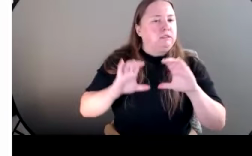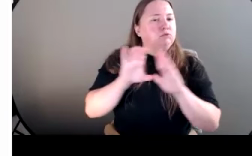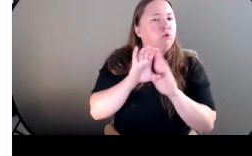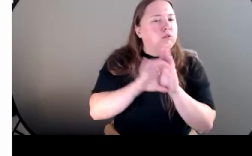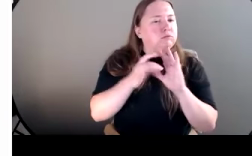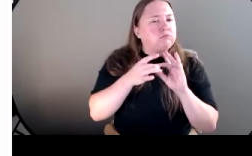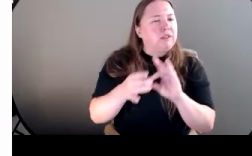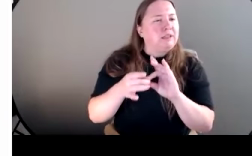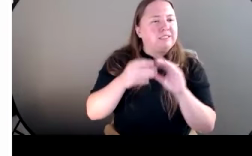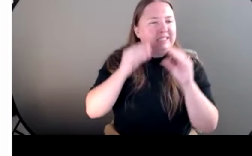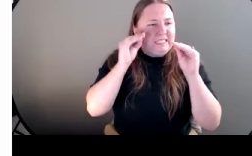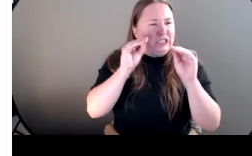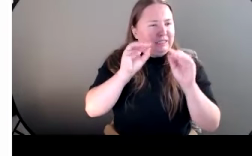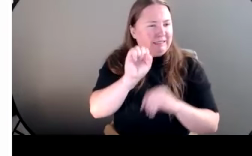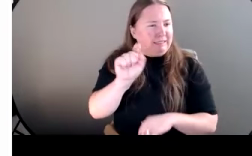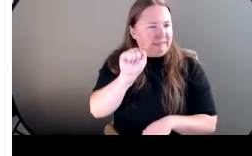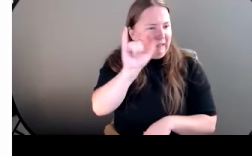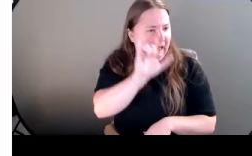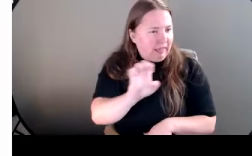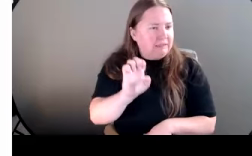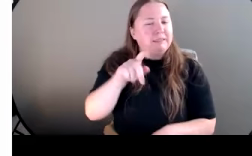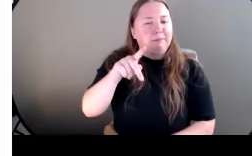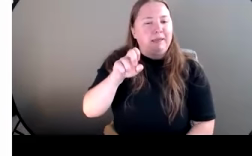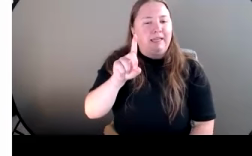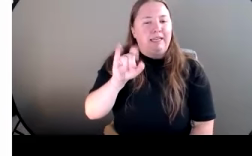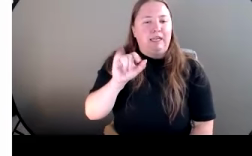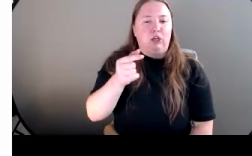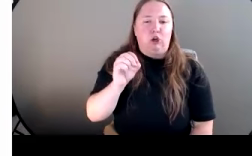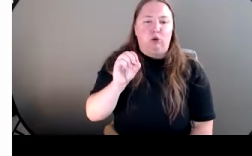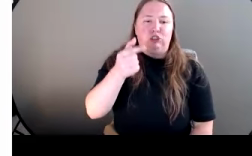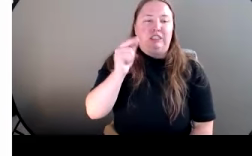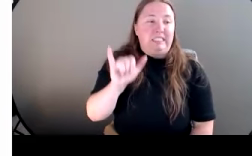You're probably familiar with this, but, you know, when I was,